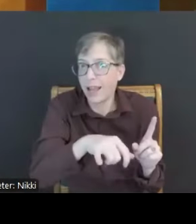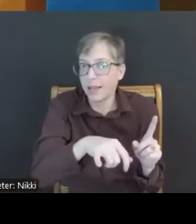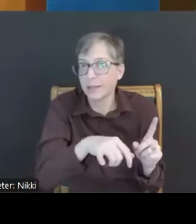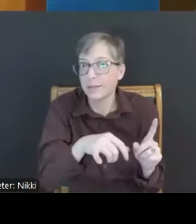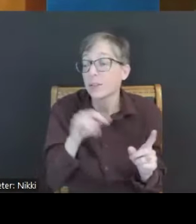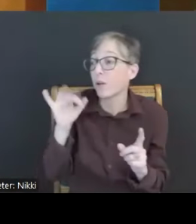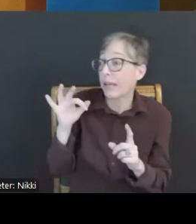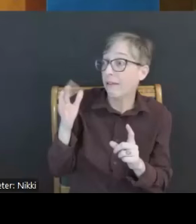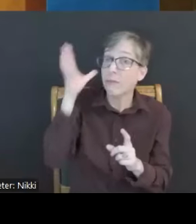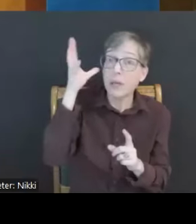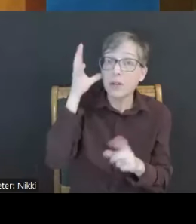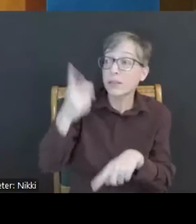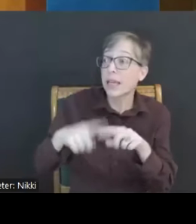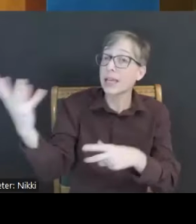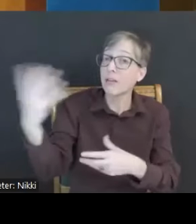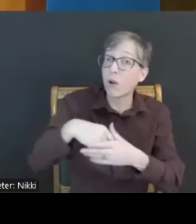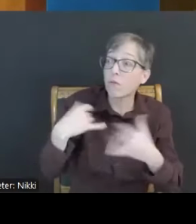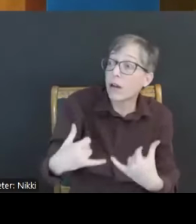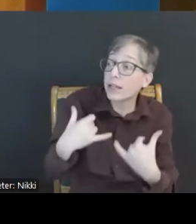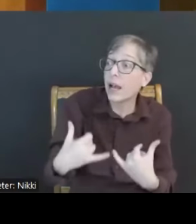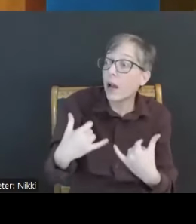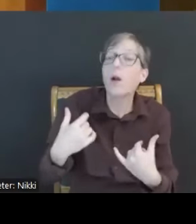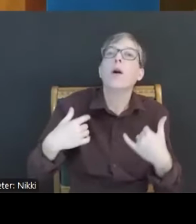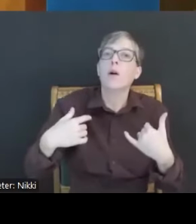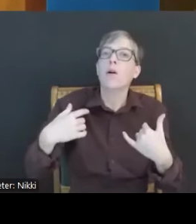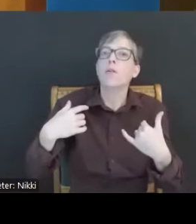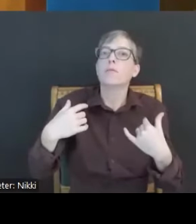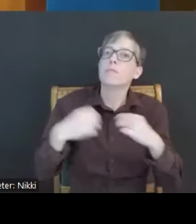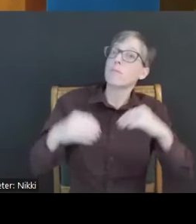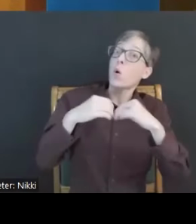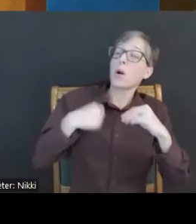the strong stroll we get asked questions about that we just open they just open the Brighter